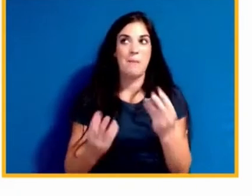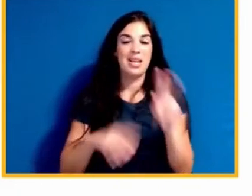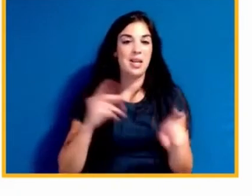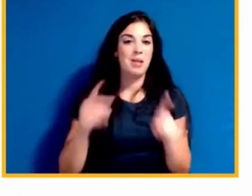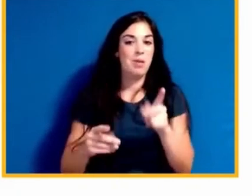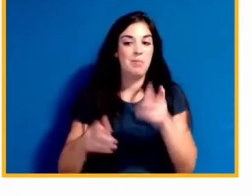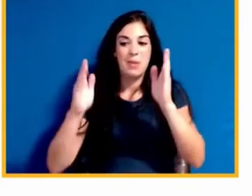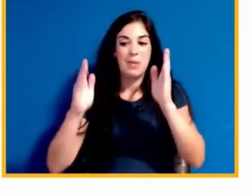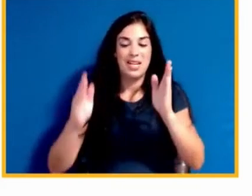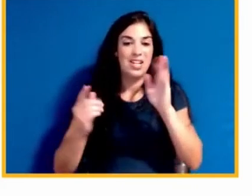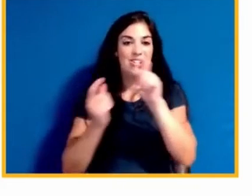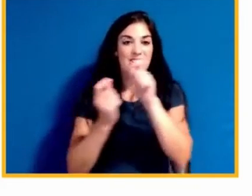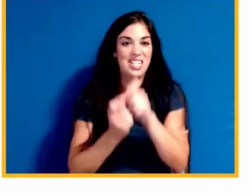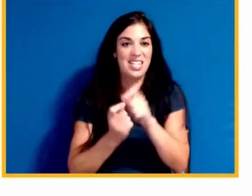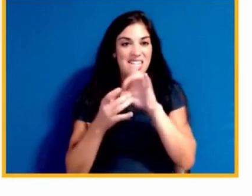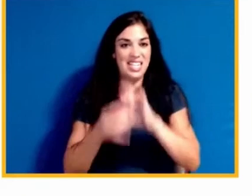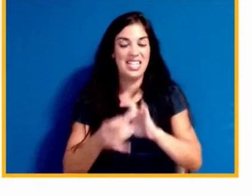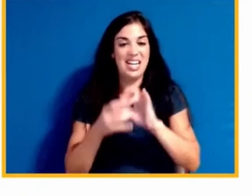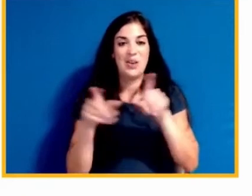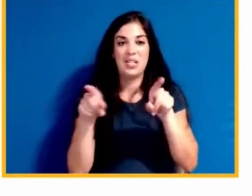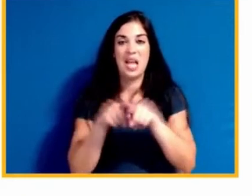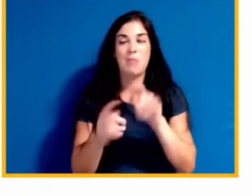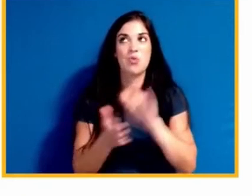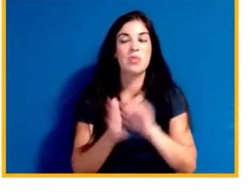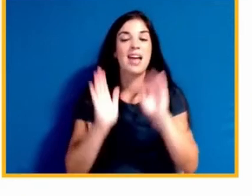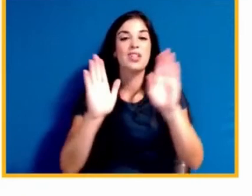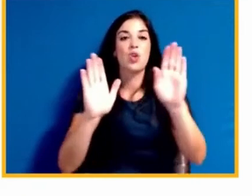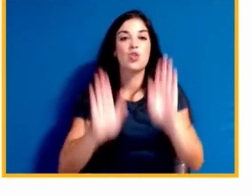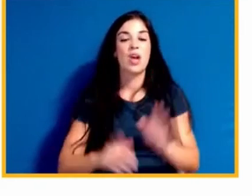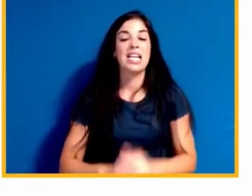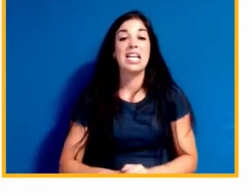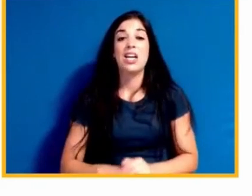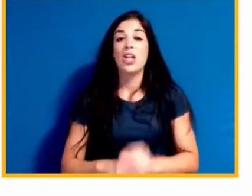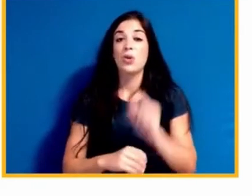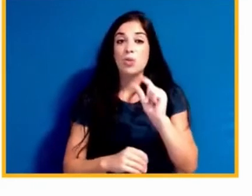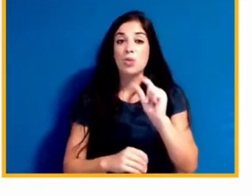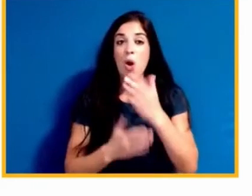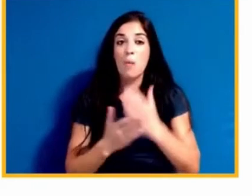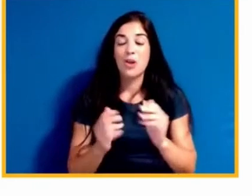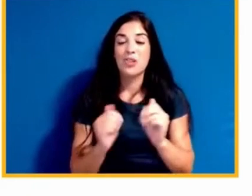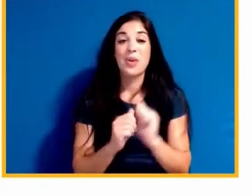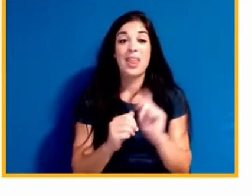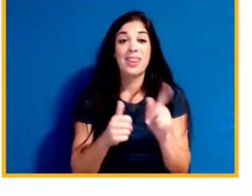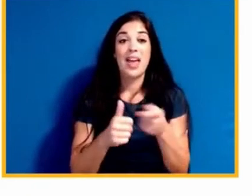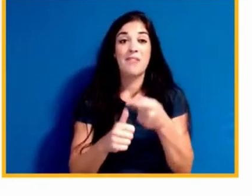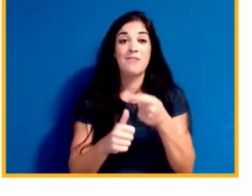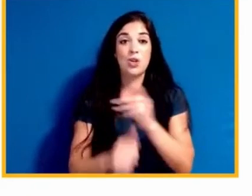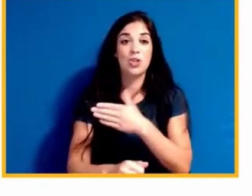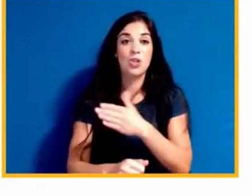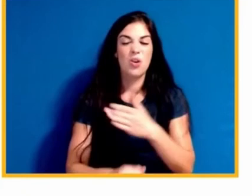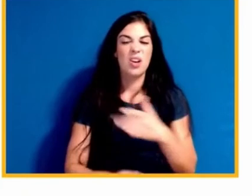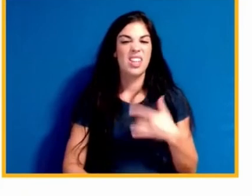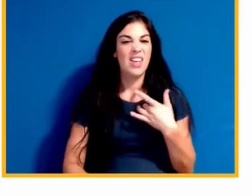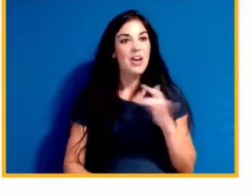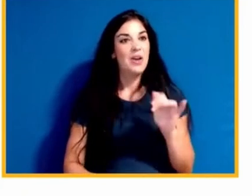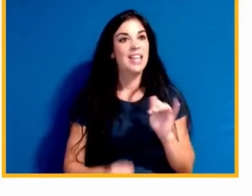that was great. There were small parts of, I guess with the first song that felt like it had like a storytelling